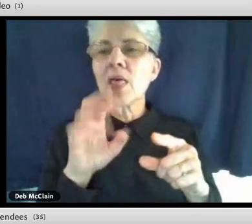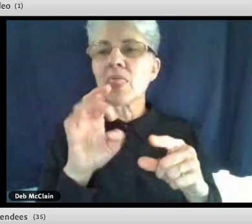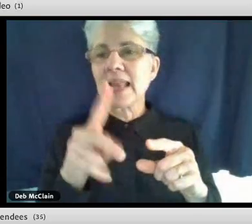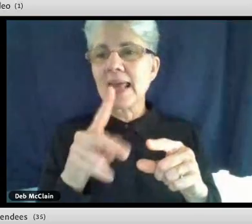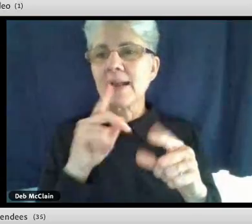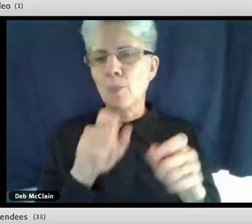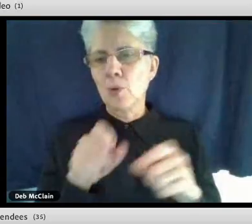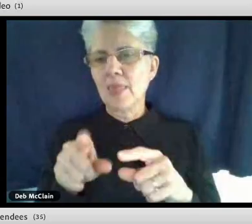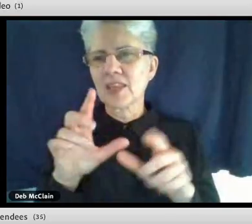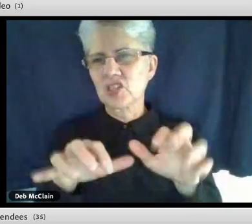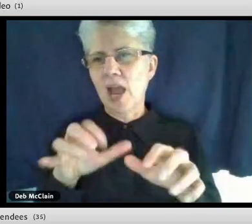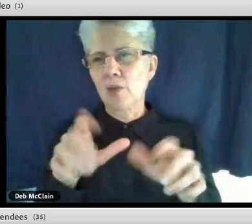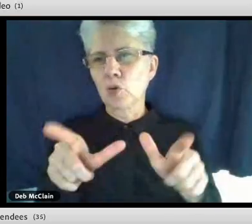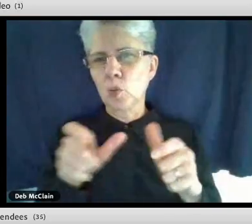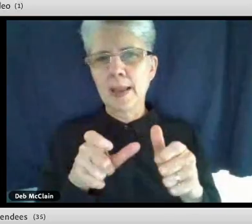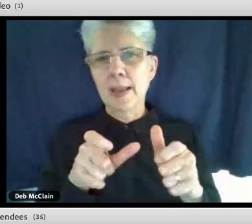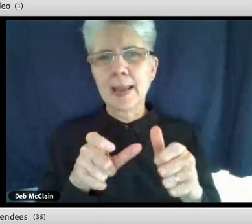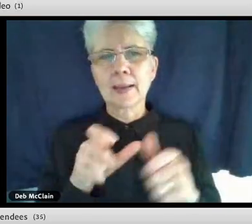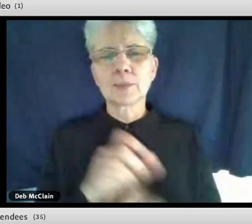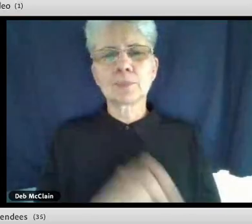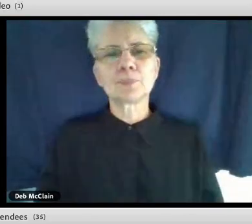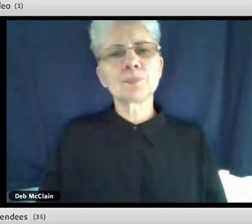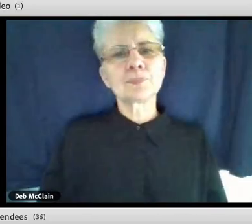I'll put it in the chat real quick,